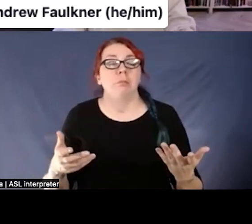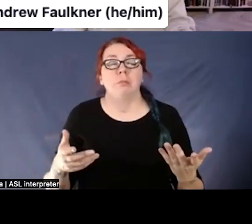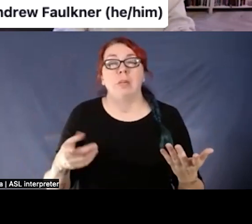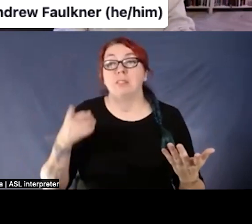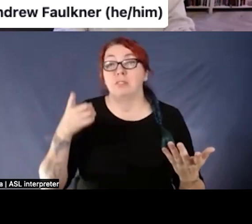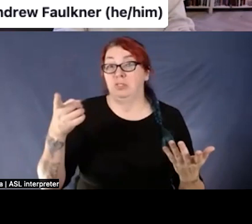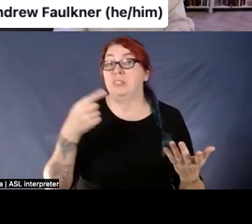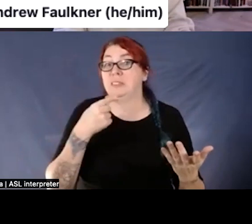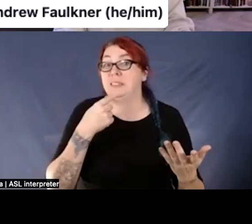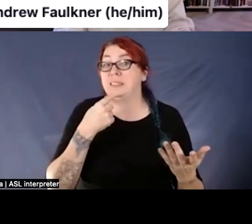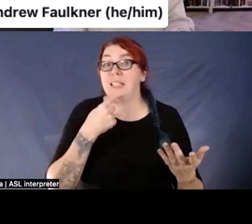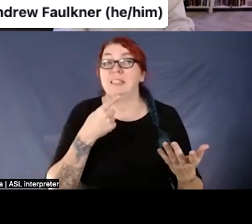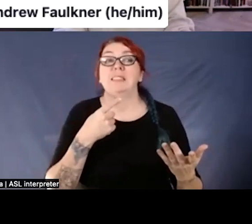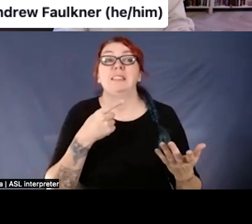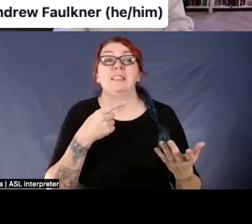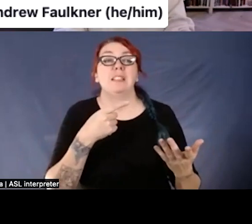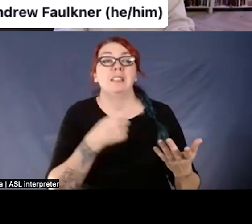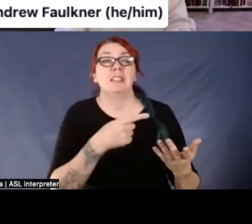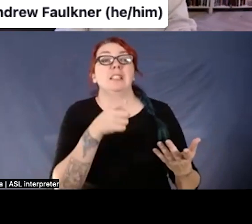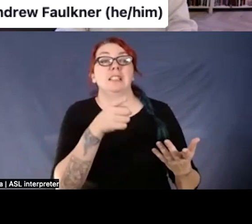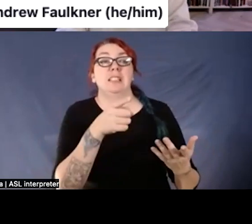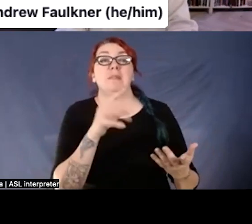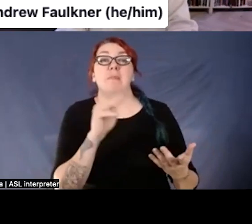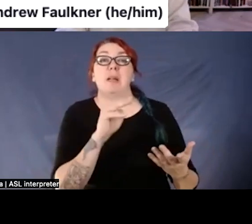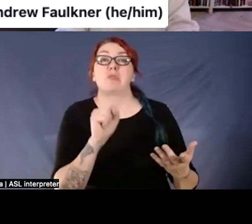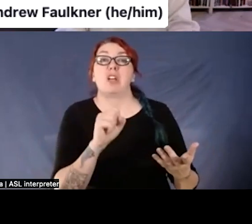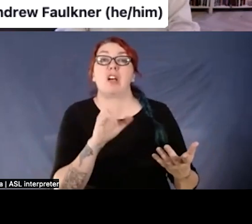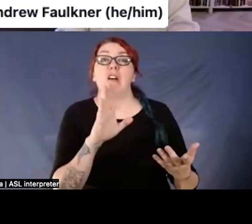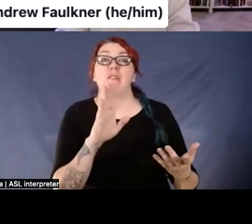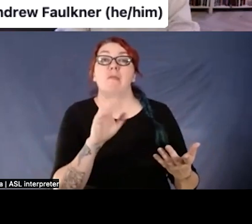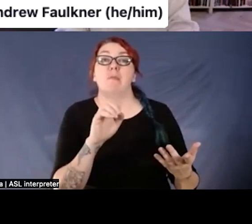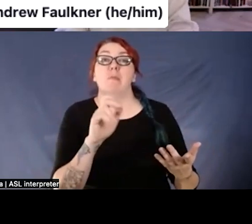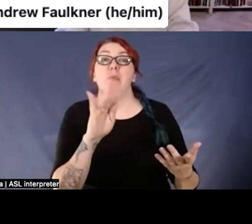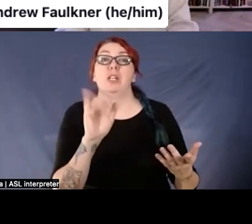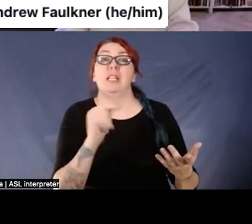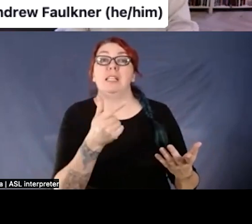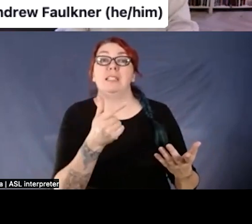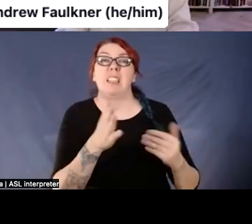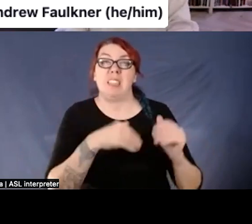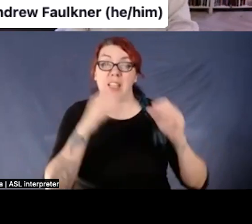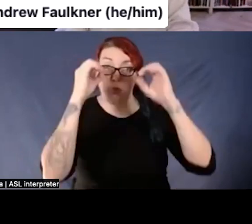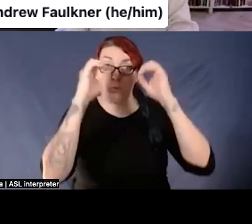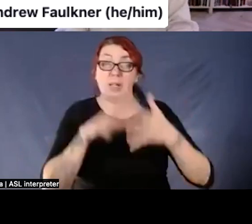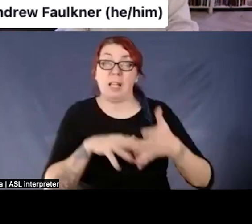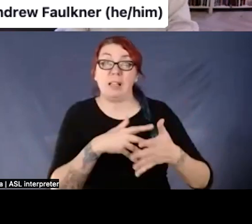Bookings, she thought it was better than other options like Helen Lee because it handled time